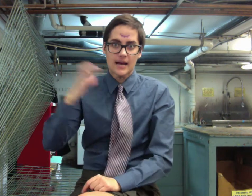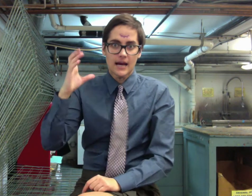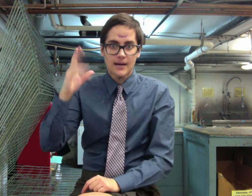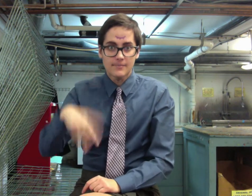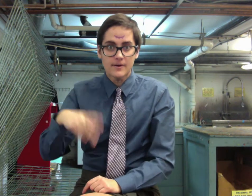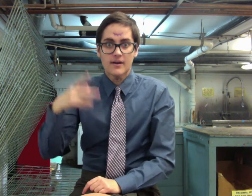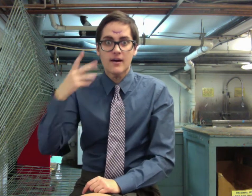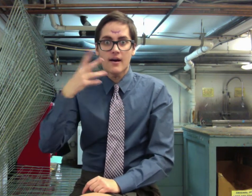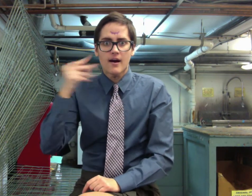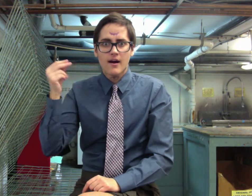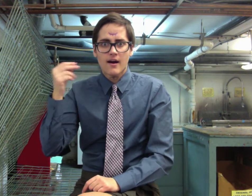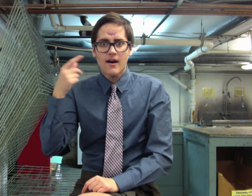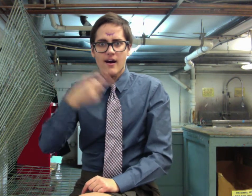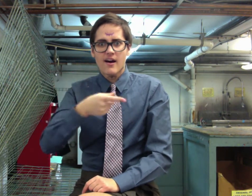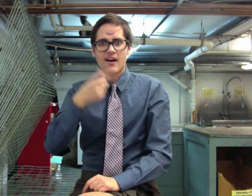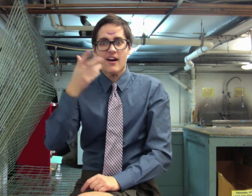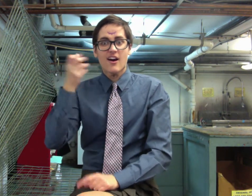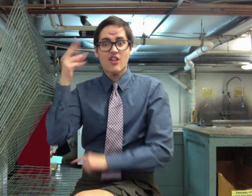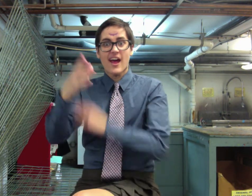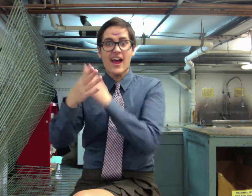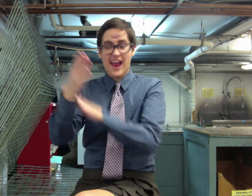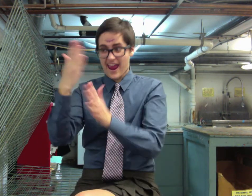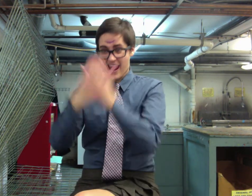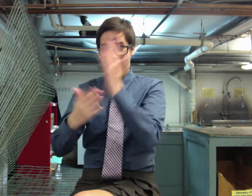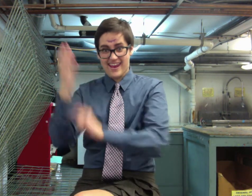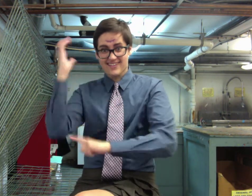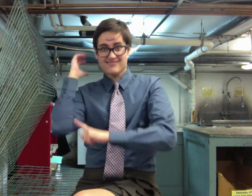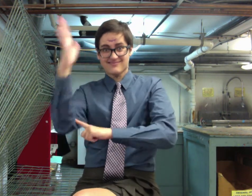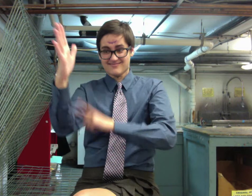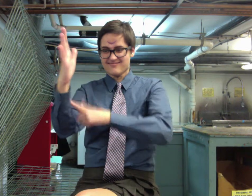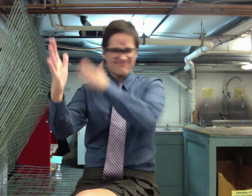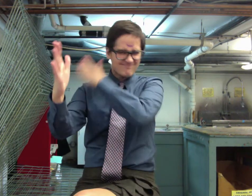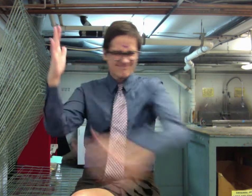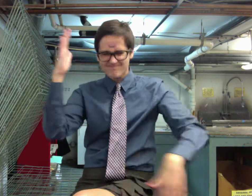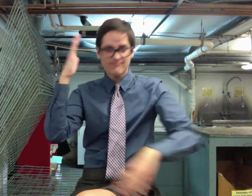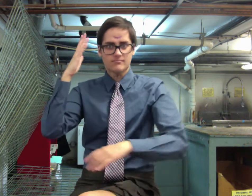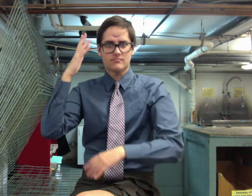was in advanced stages of cerebral palsy, and because his throwing hand had been